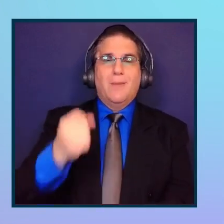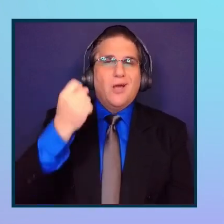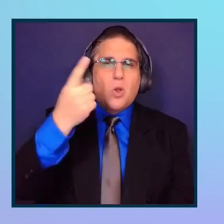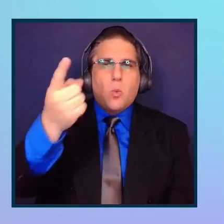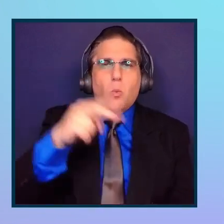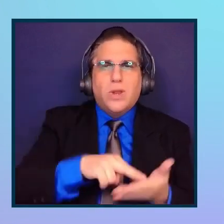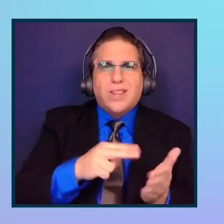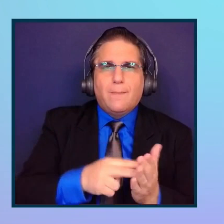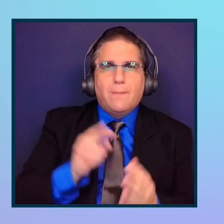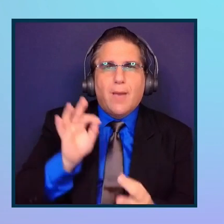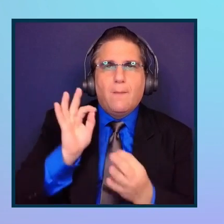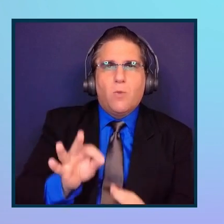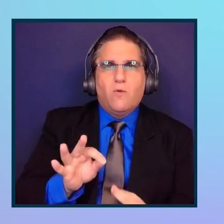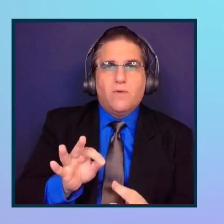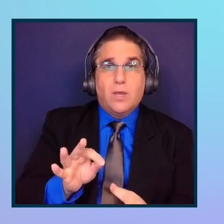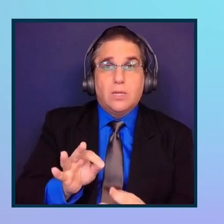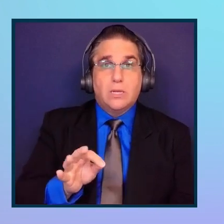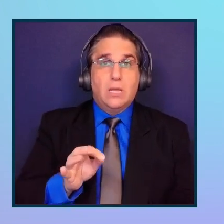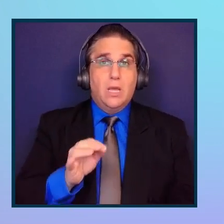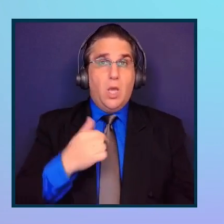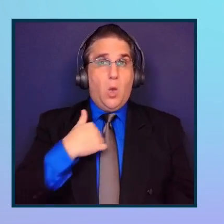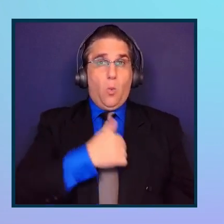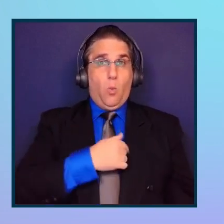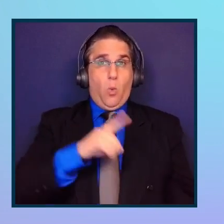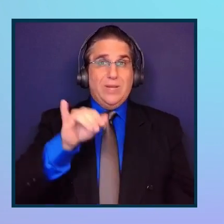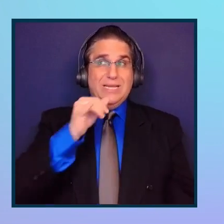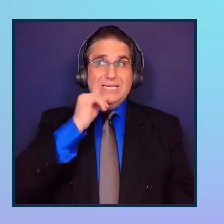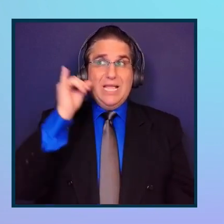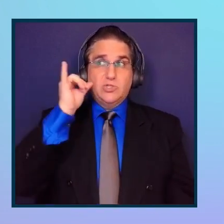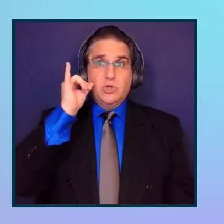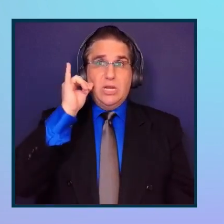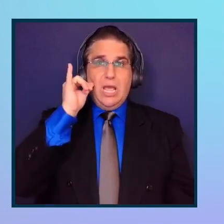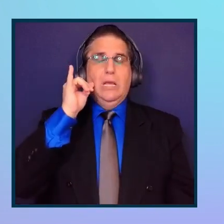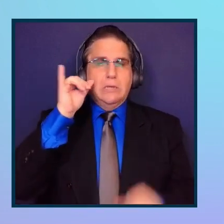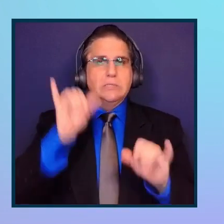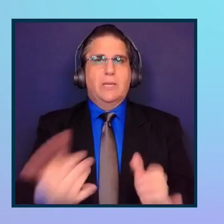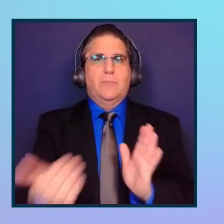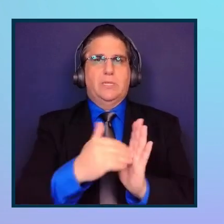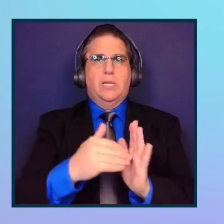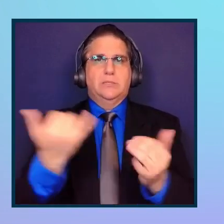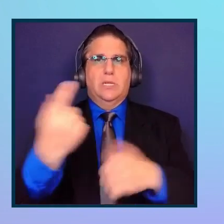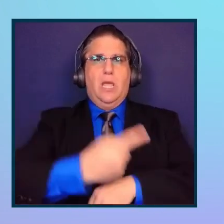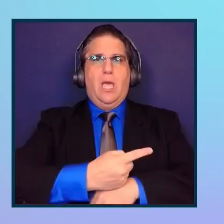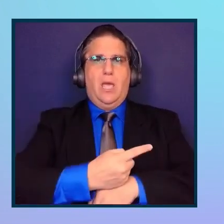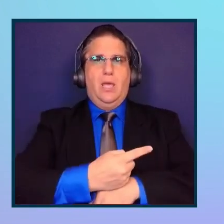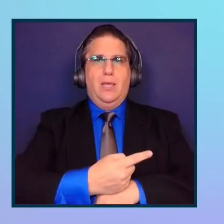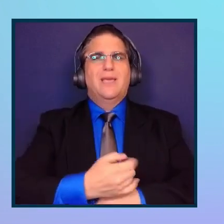that it is perfect to make a big Mac just this way, it meets spec.